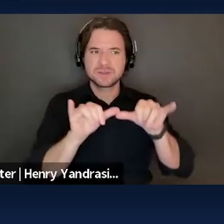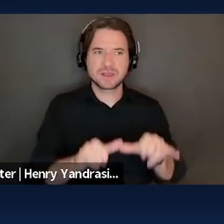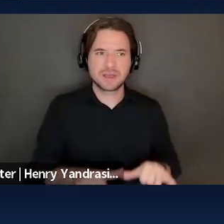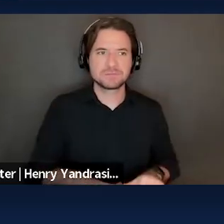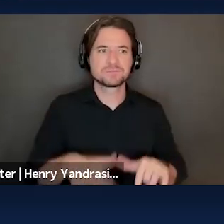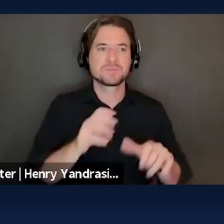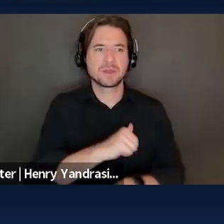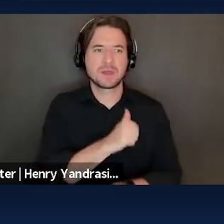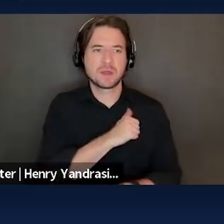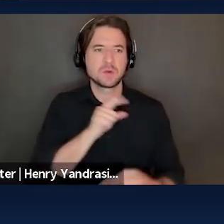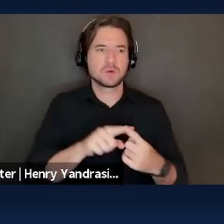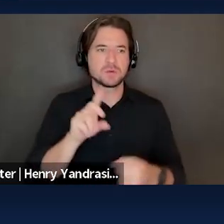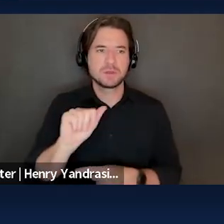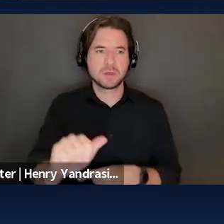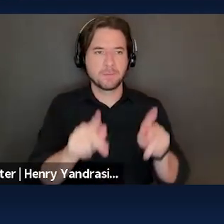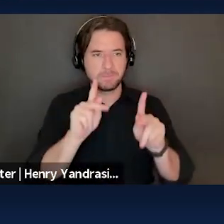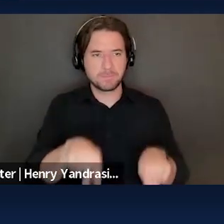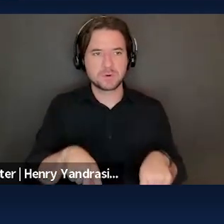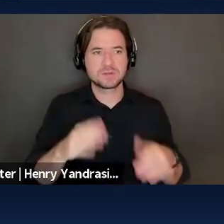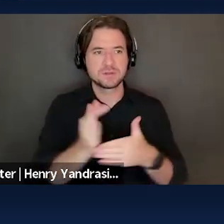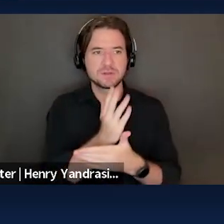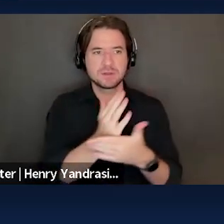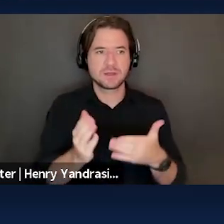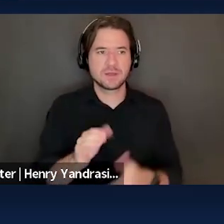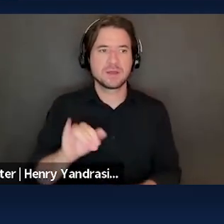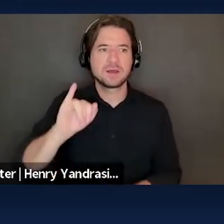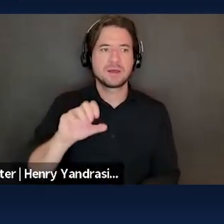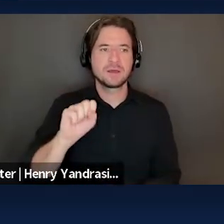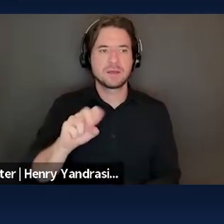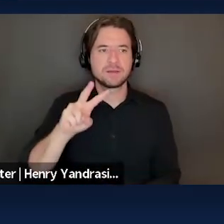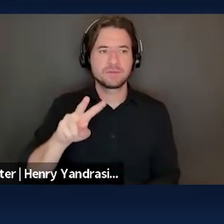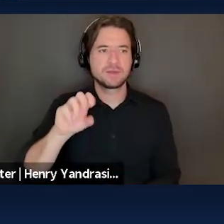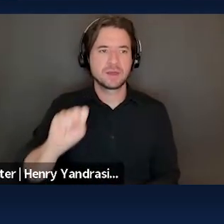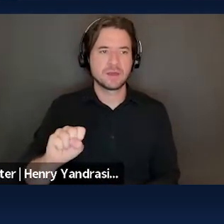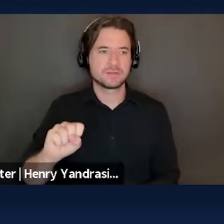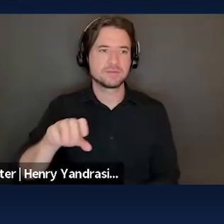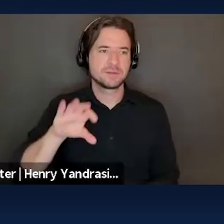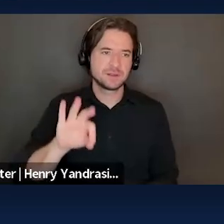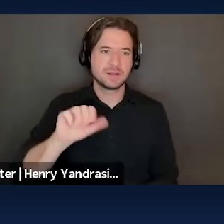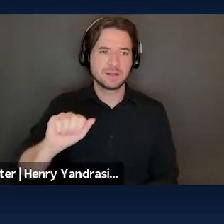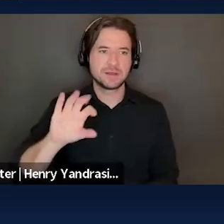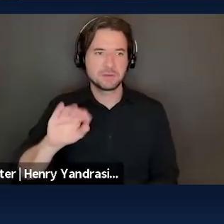And measures assessing understanding of social detriments of health, as well as the social model of disability.